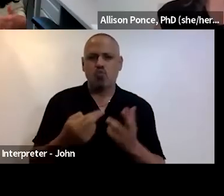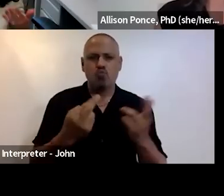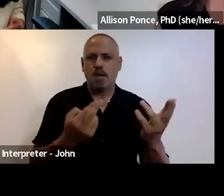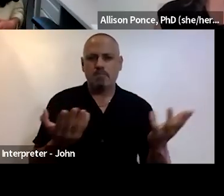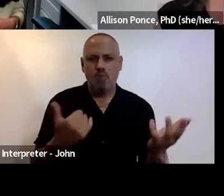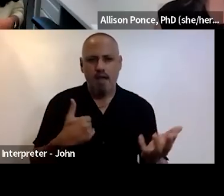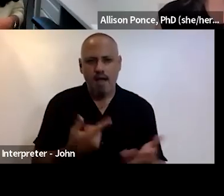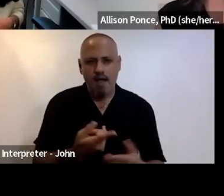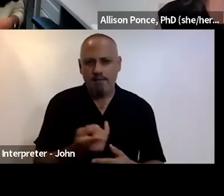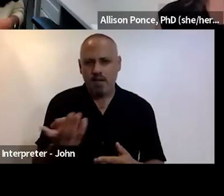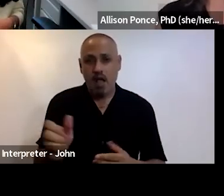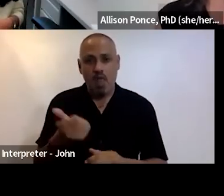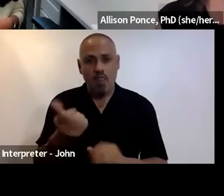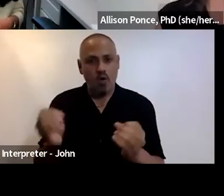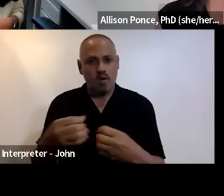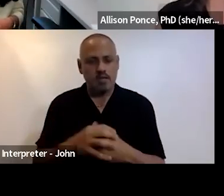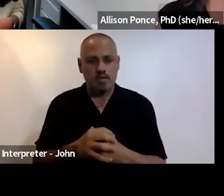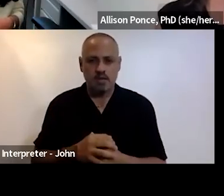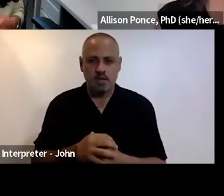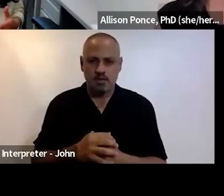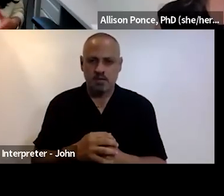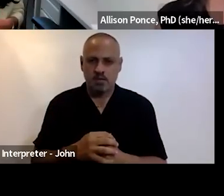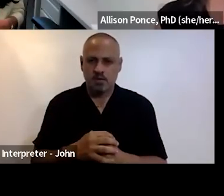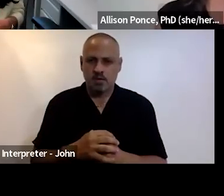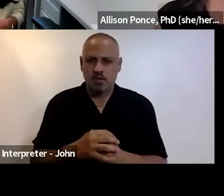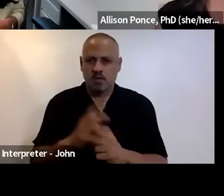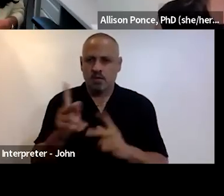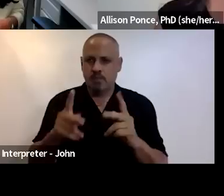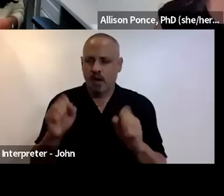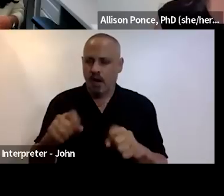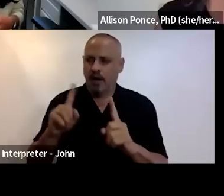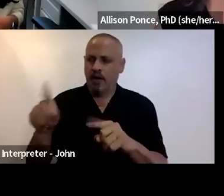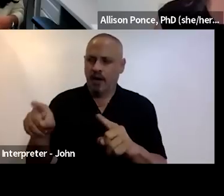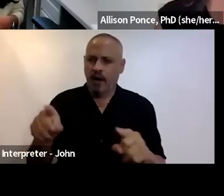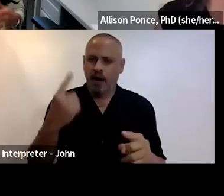or whether there are other organizations where folks can go in order to